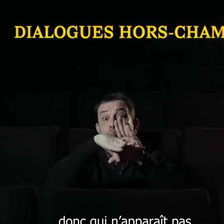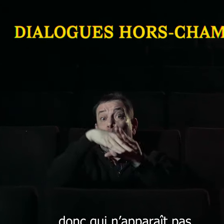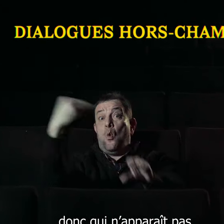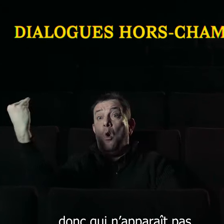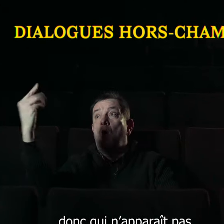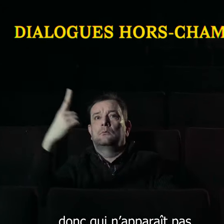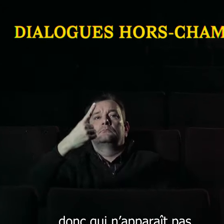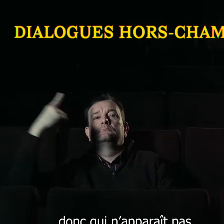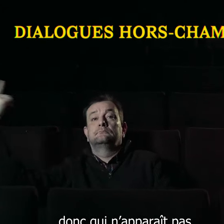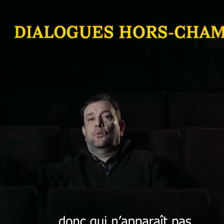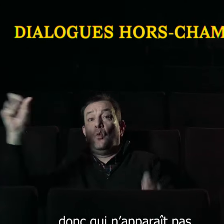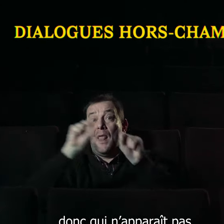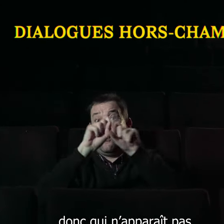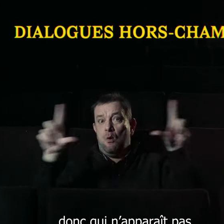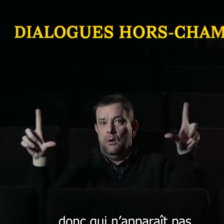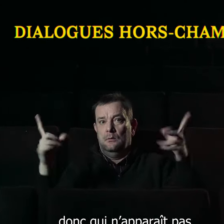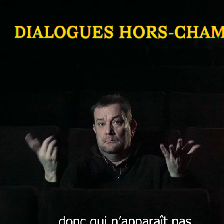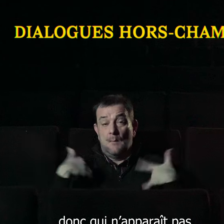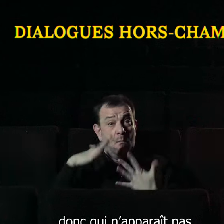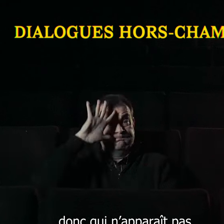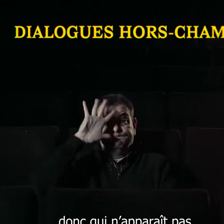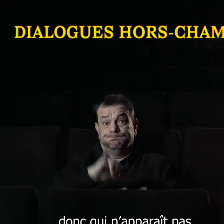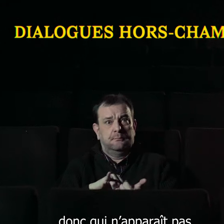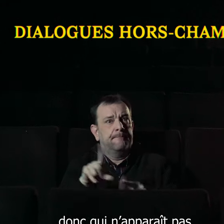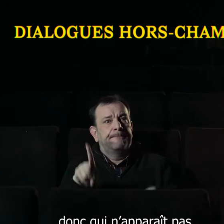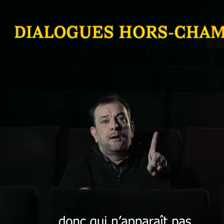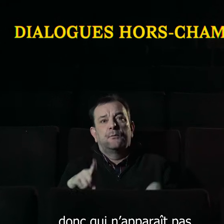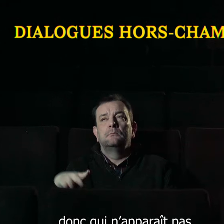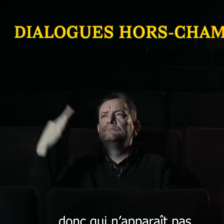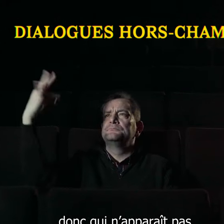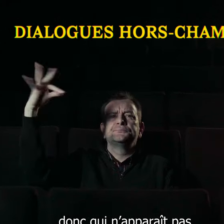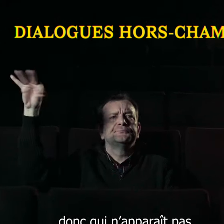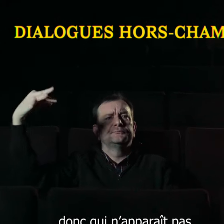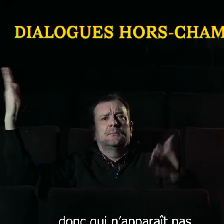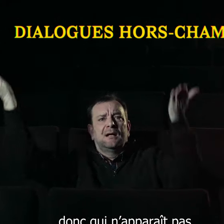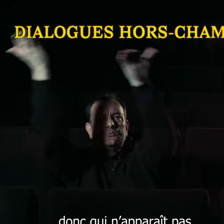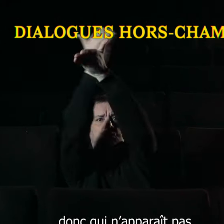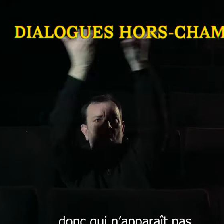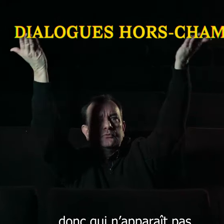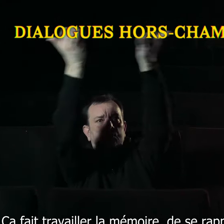therefore whoever does not appear on the screen, expresses himself.